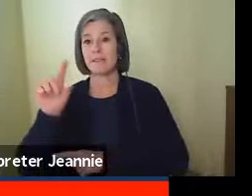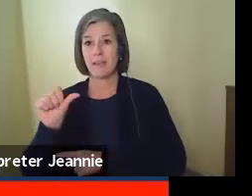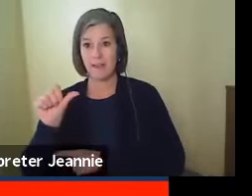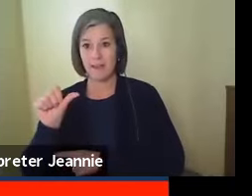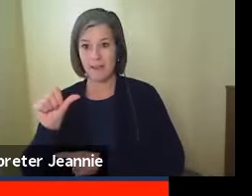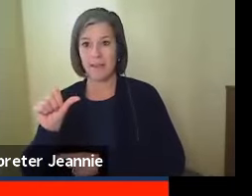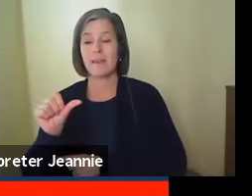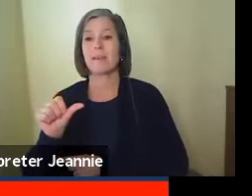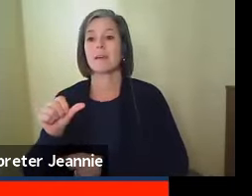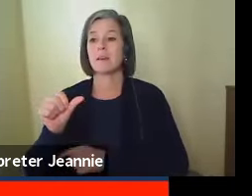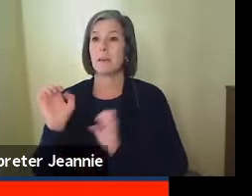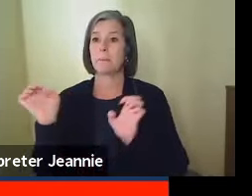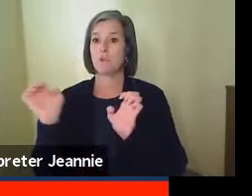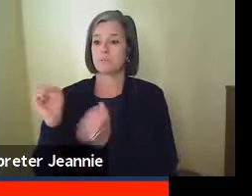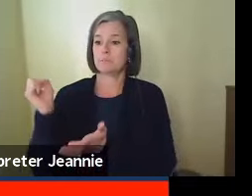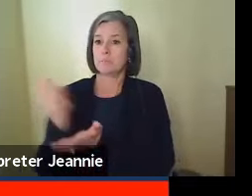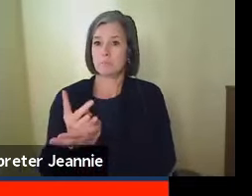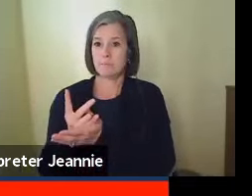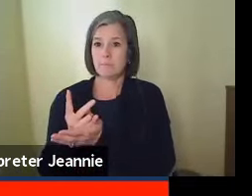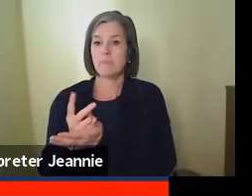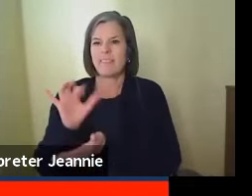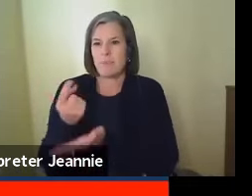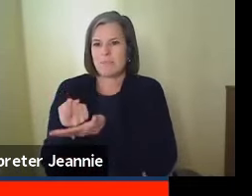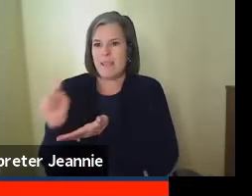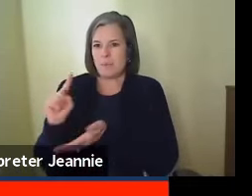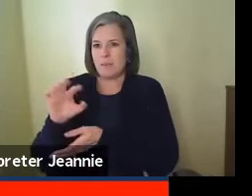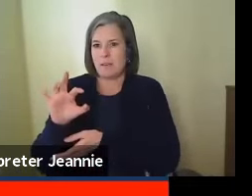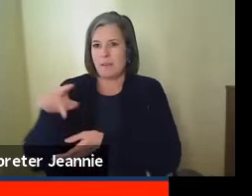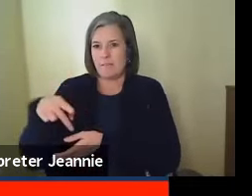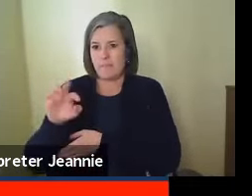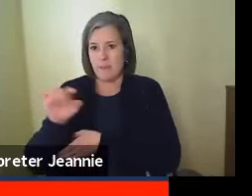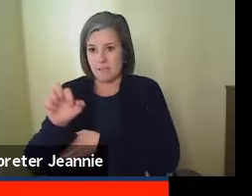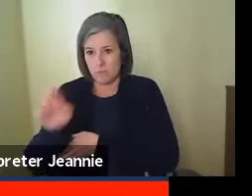week from Moderna will hopefully come today. Then recommendations from the Advisory